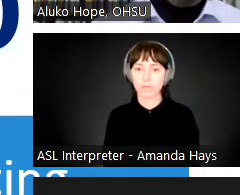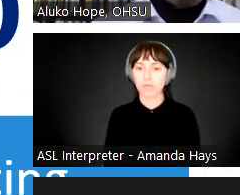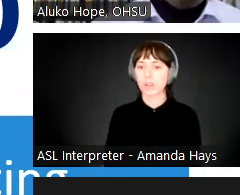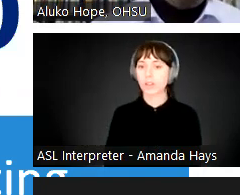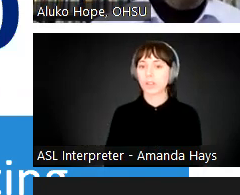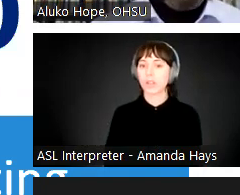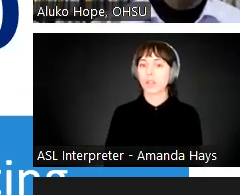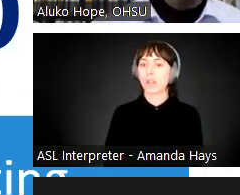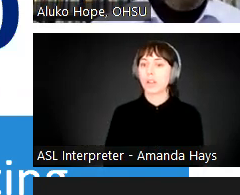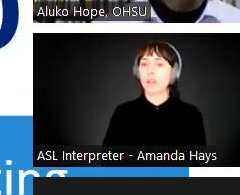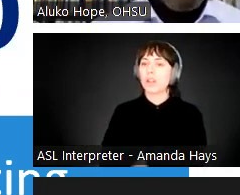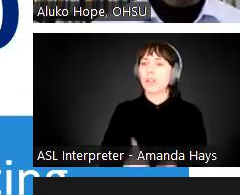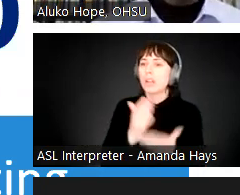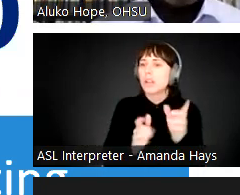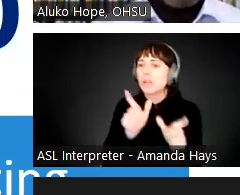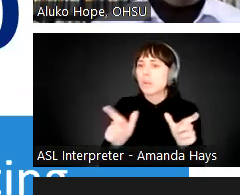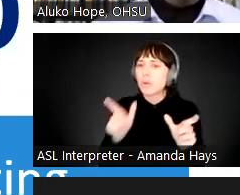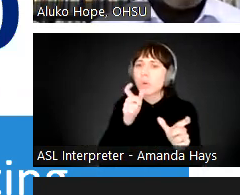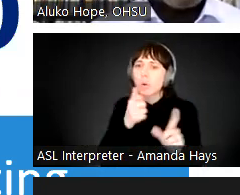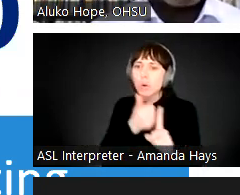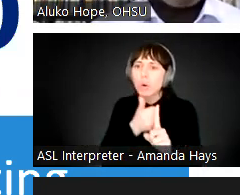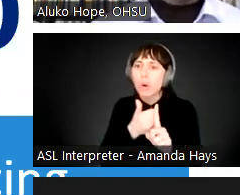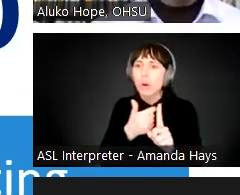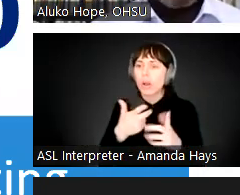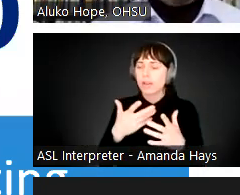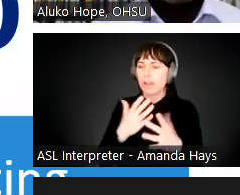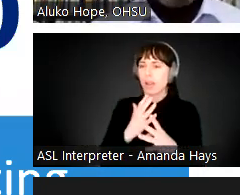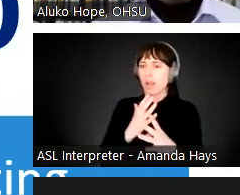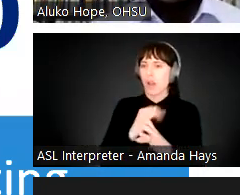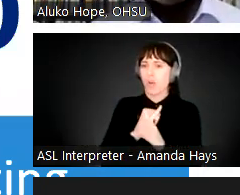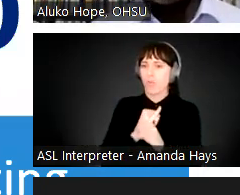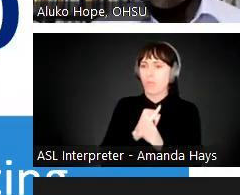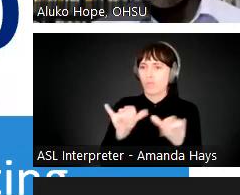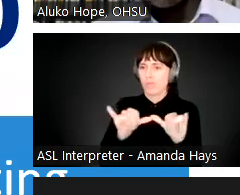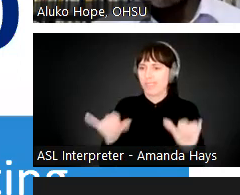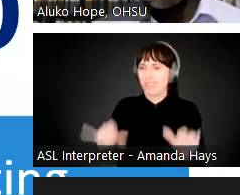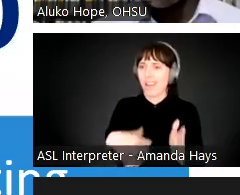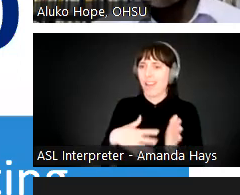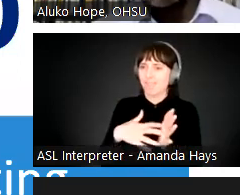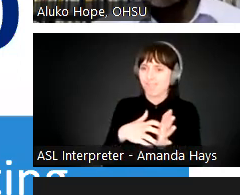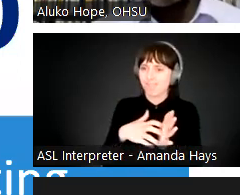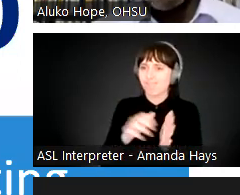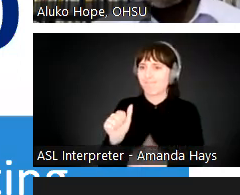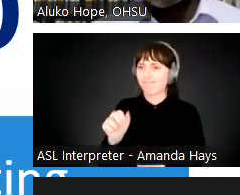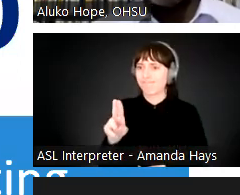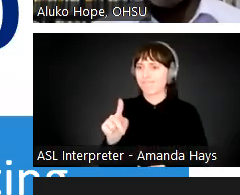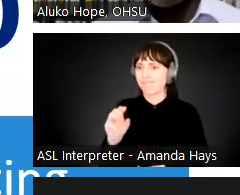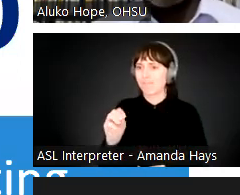autoimmune, autoimmunity- meaning the body's immune system is in the, as a result of having the infection, there's,